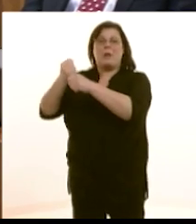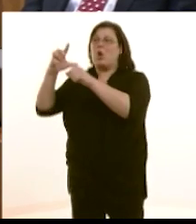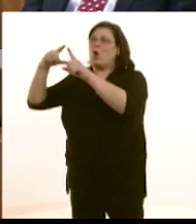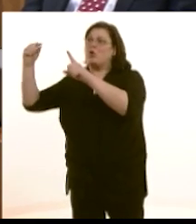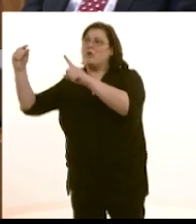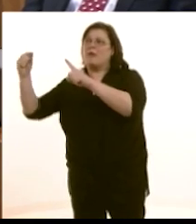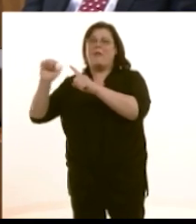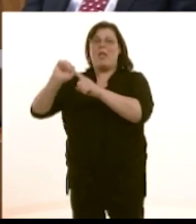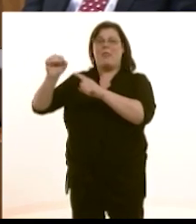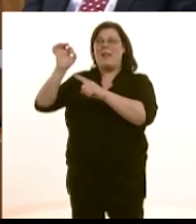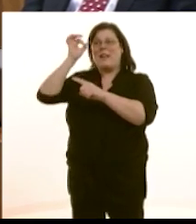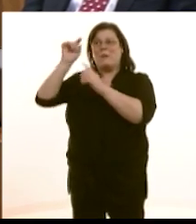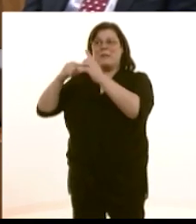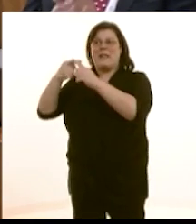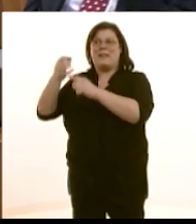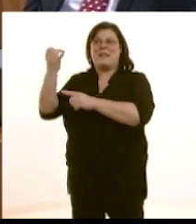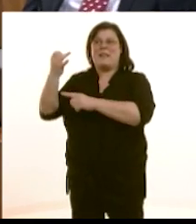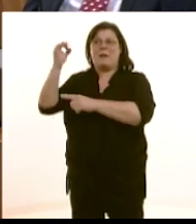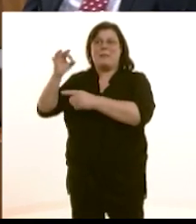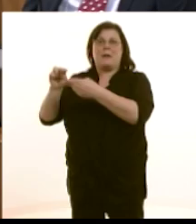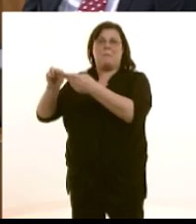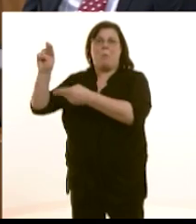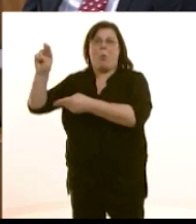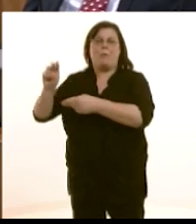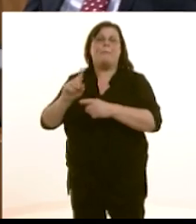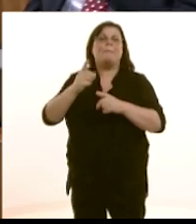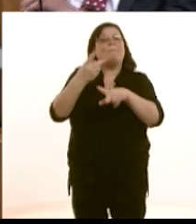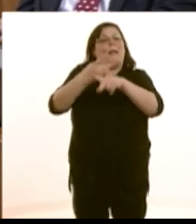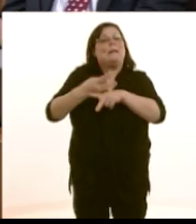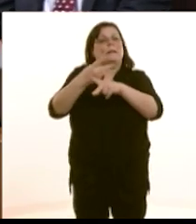in council tax. When it comes to attendance allowance, Iíll say this once again to him: